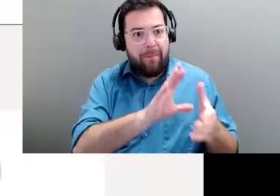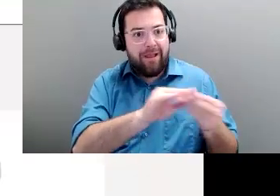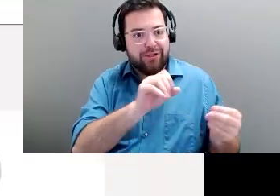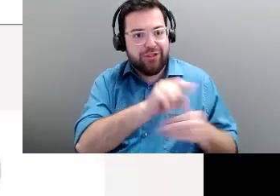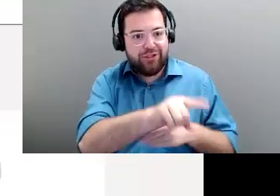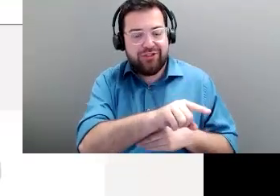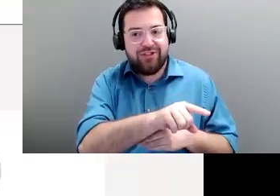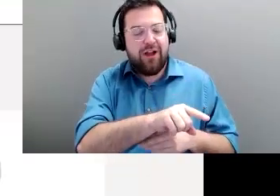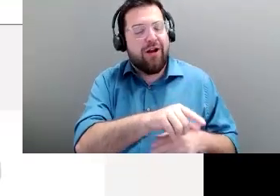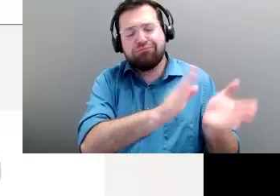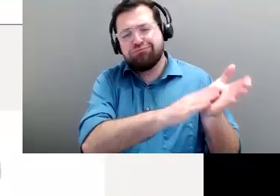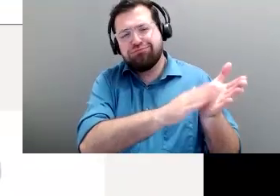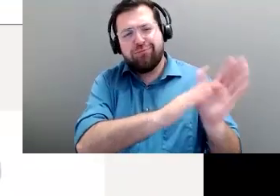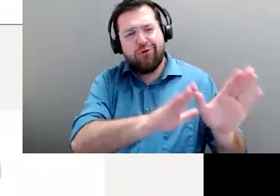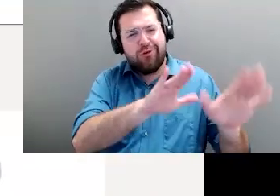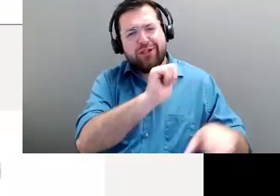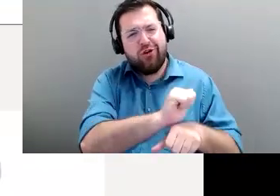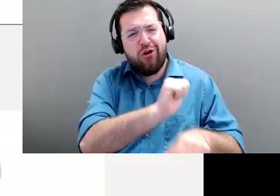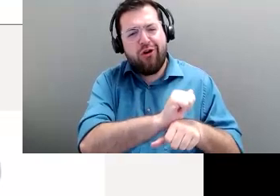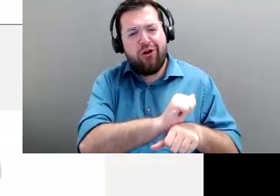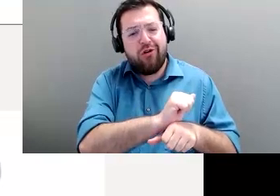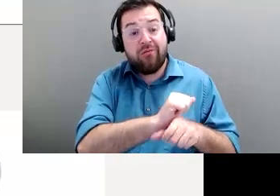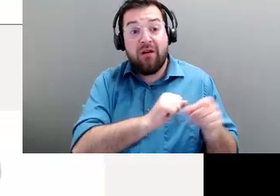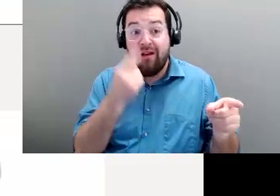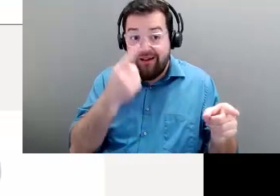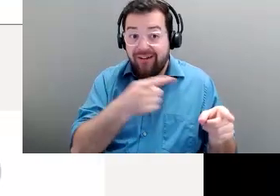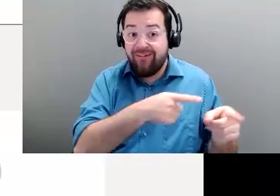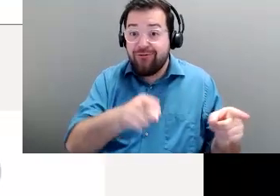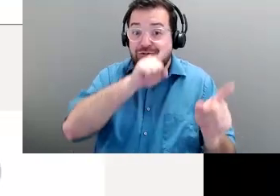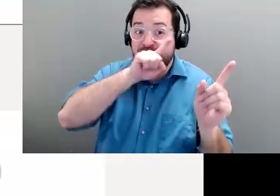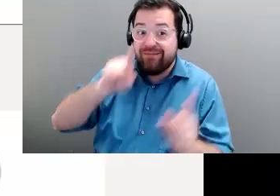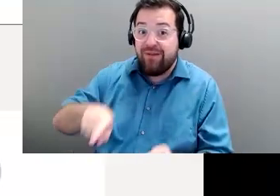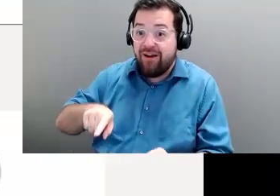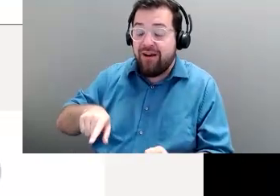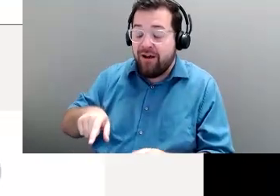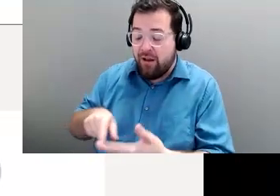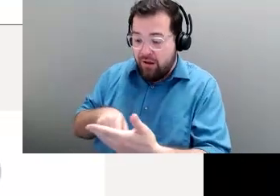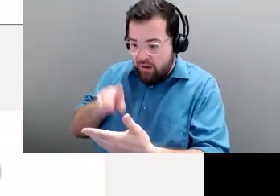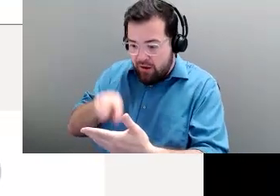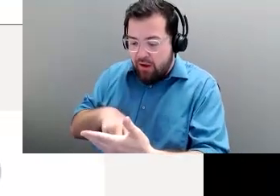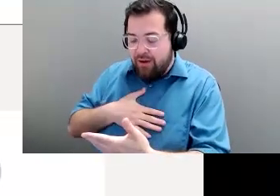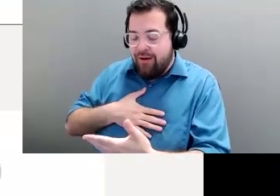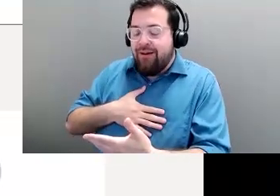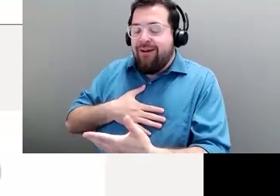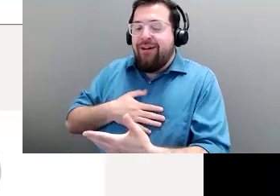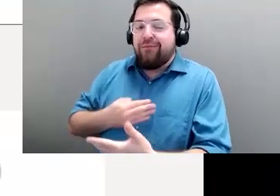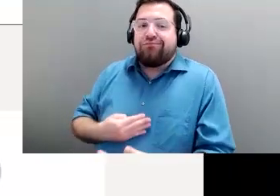The responses that you will get back from your students, it just really makes your day. It's awesome.